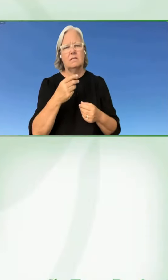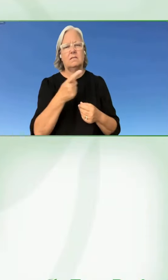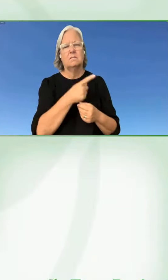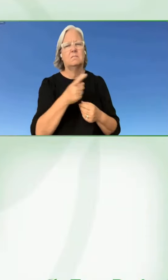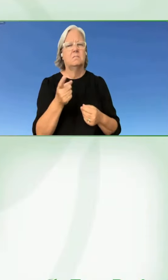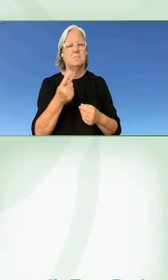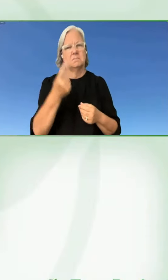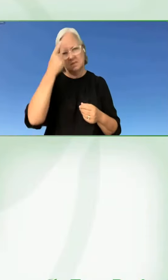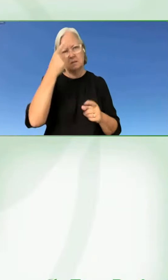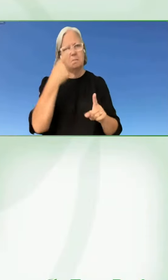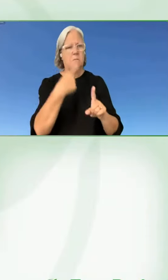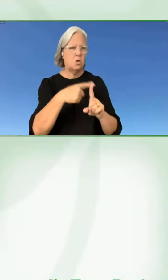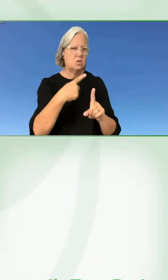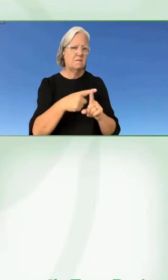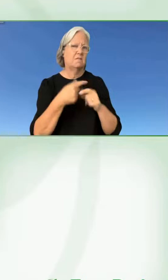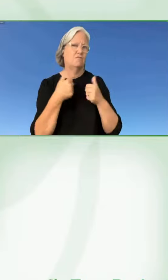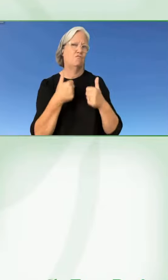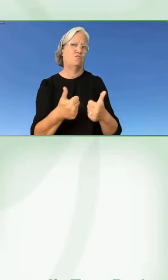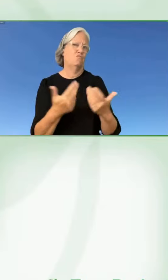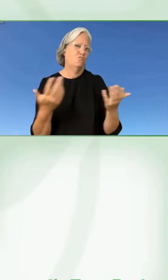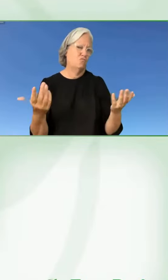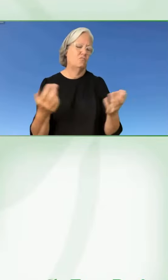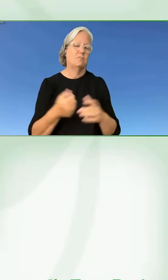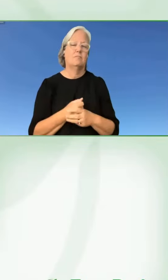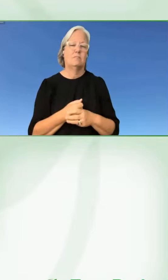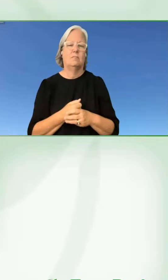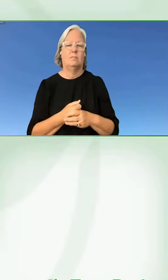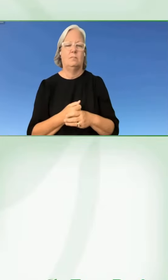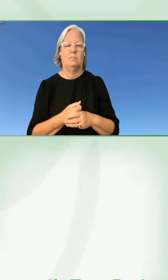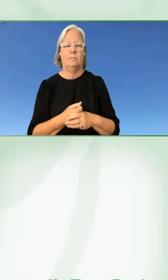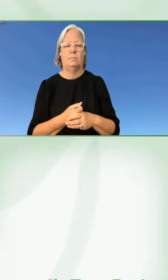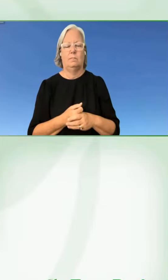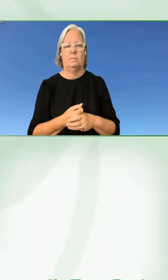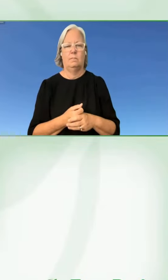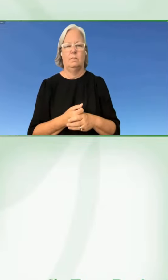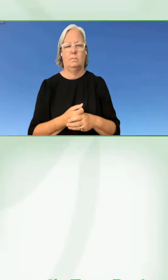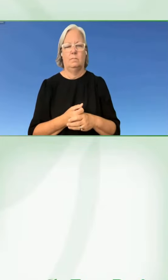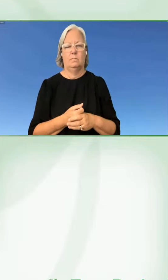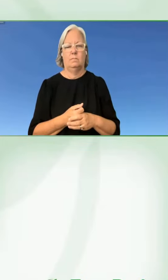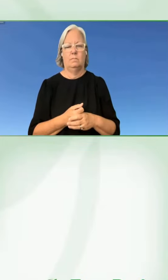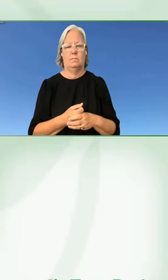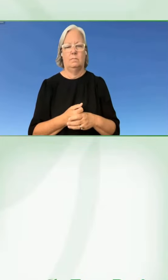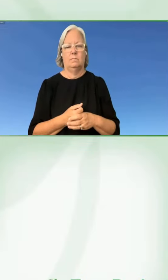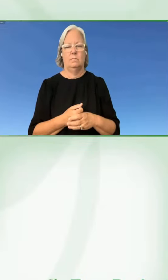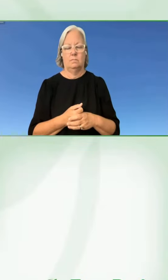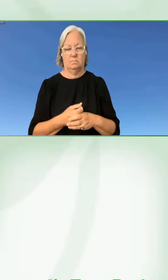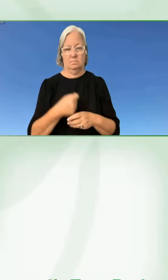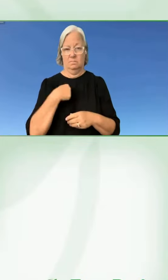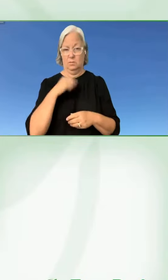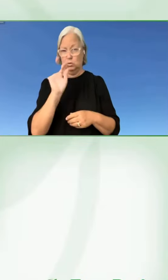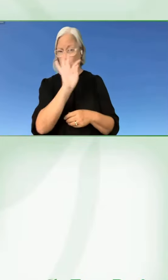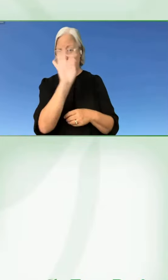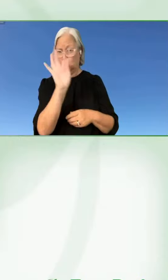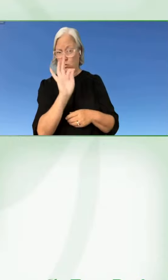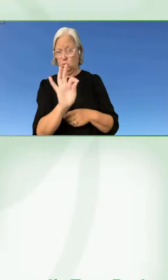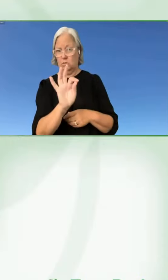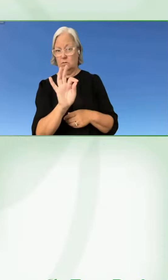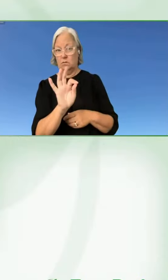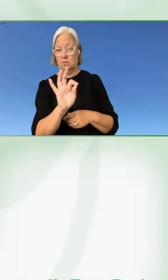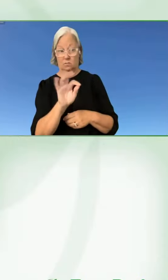Alright, Mousumi, was there anything in developing your solution that you found surprising or had unintentional benefits? What I found the most challenging was alt text.